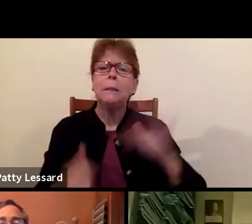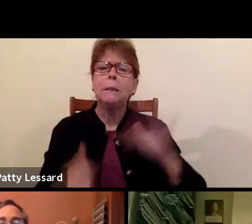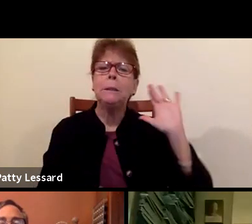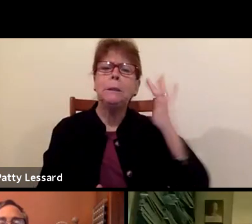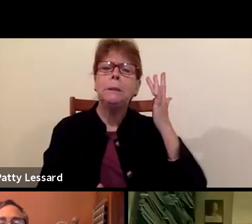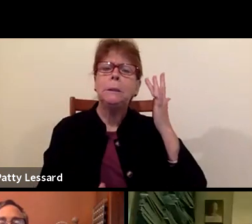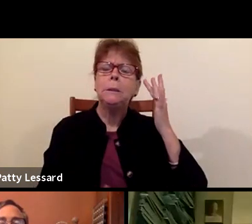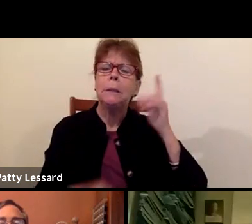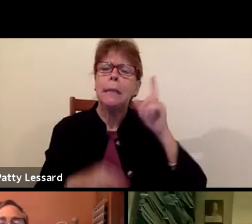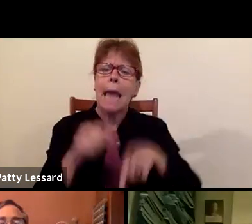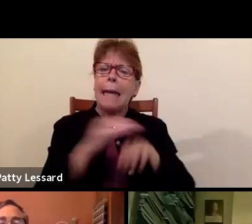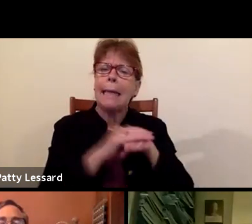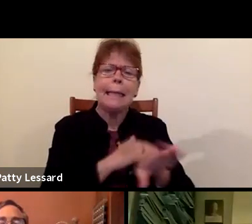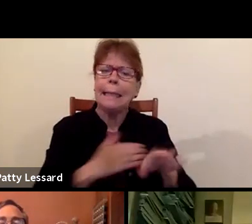Palo Alto, Xerox park, it used to be, PARC